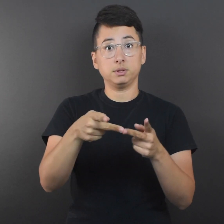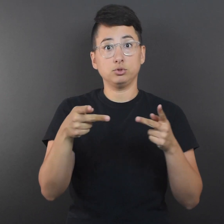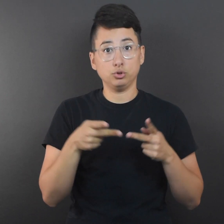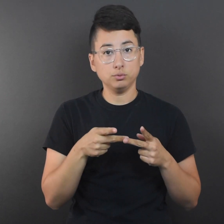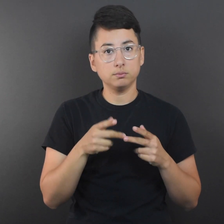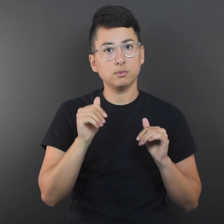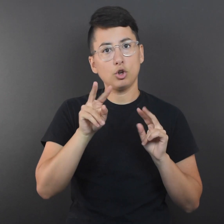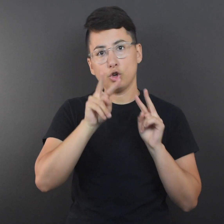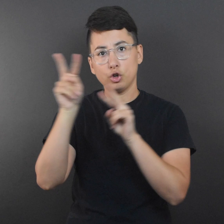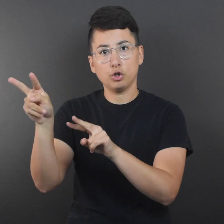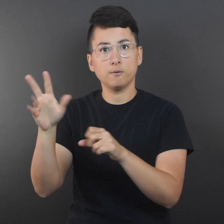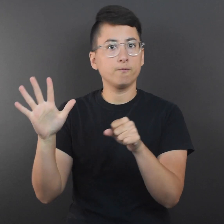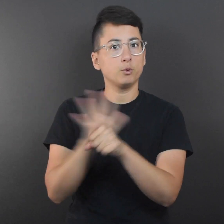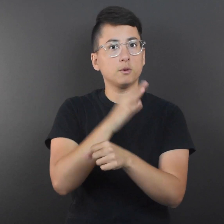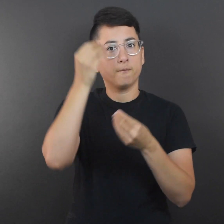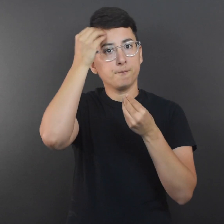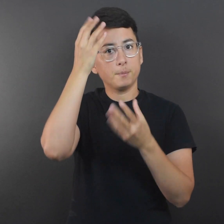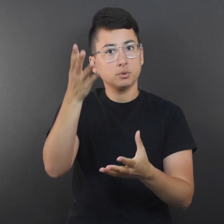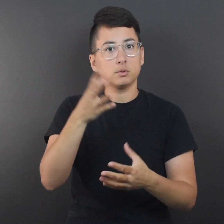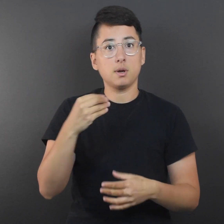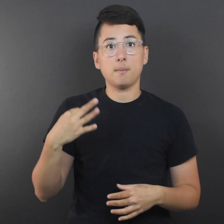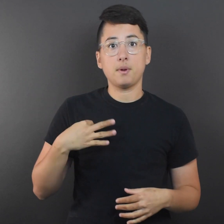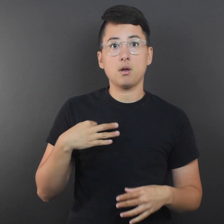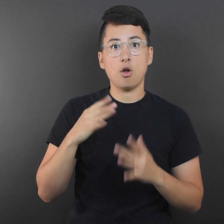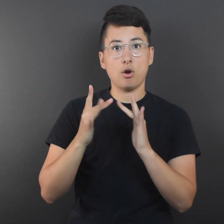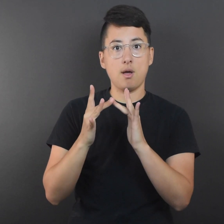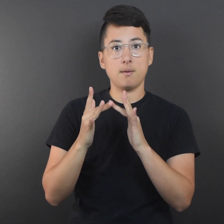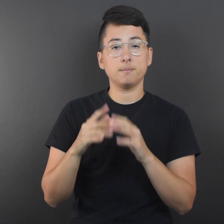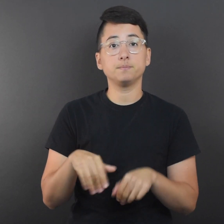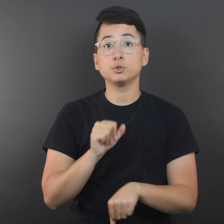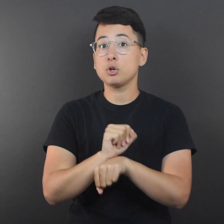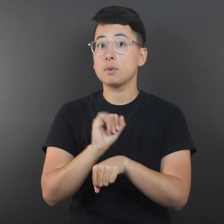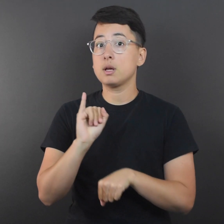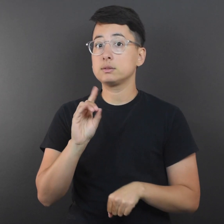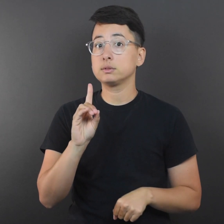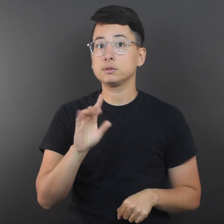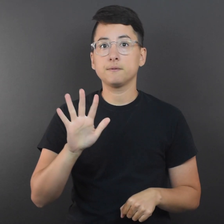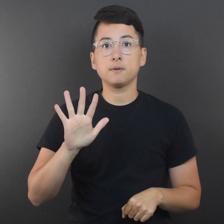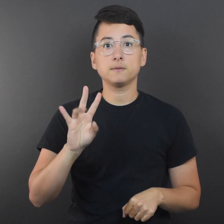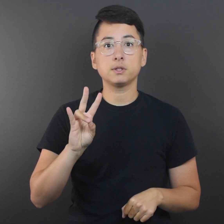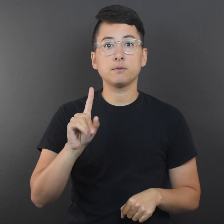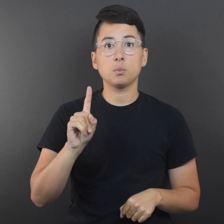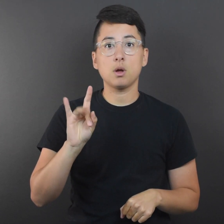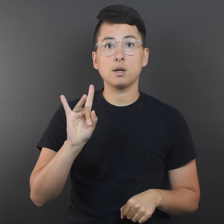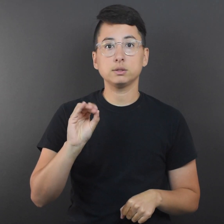Anyone interested in the position can access the full description and apply online with Job